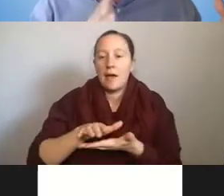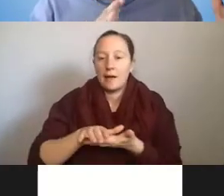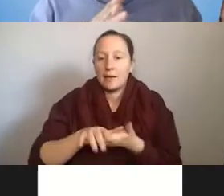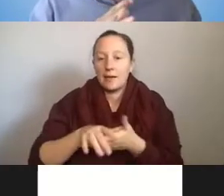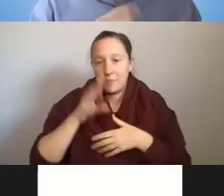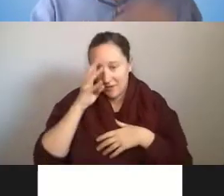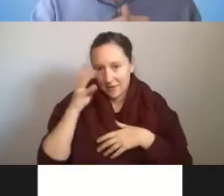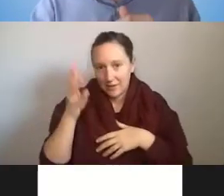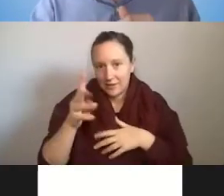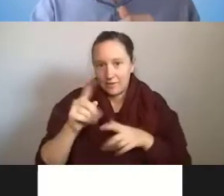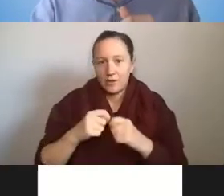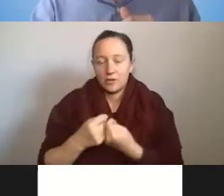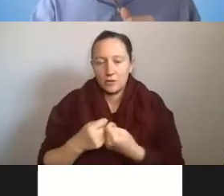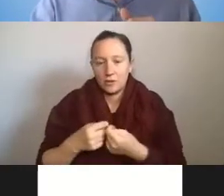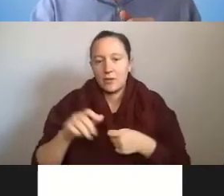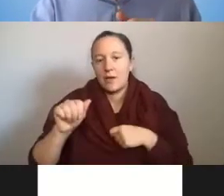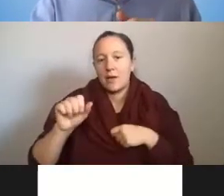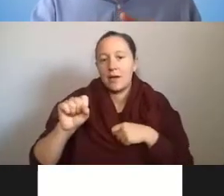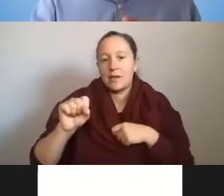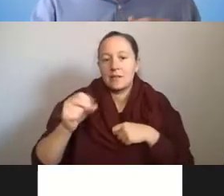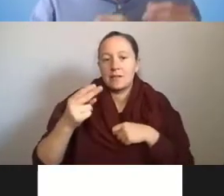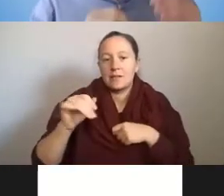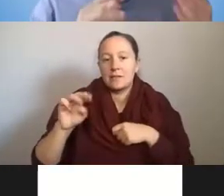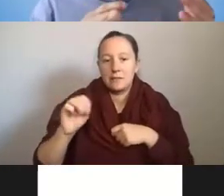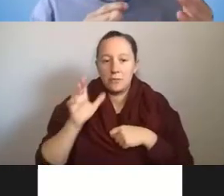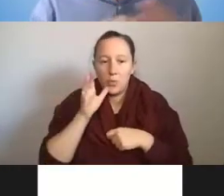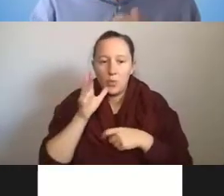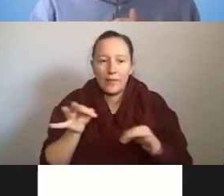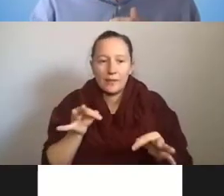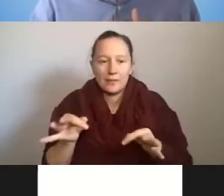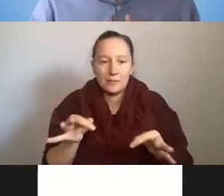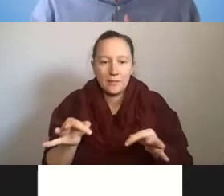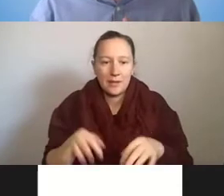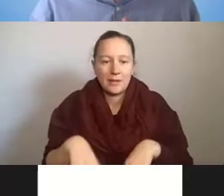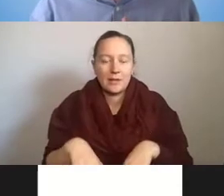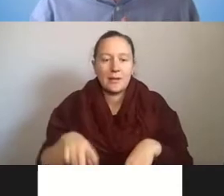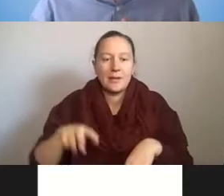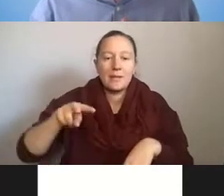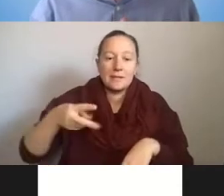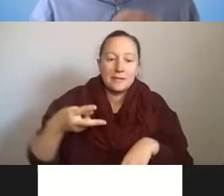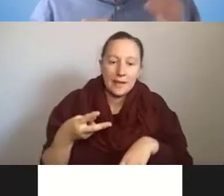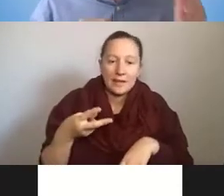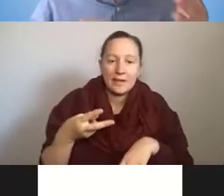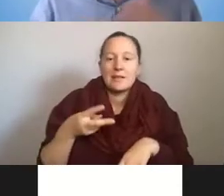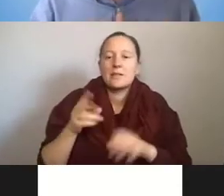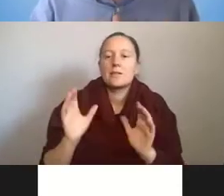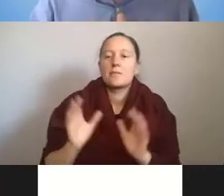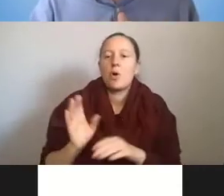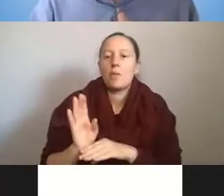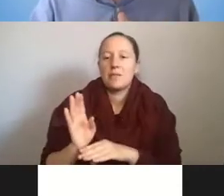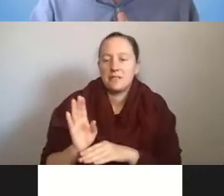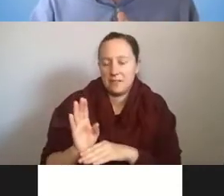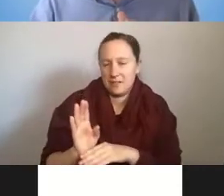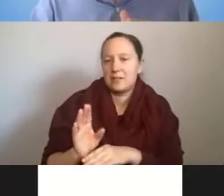that Ashim is going to tell you about. The second one is a small business team that Stephanie Fertig is going to tell you about,